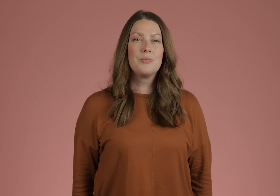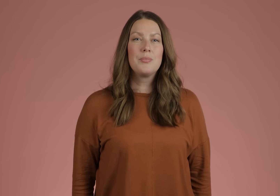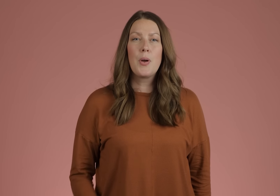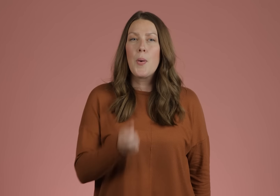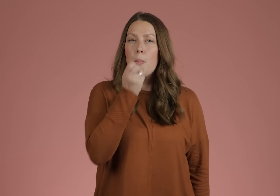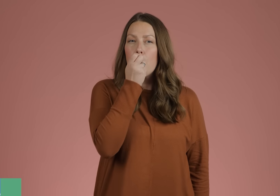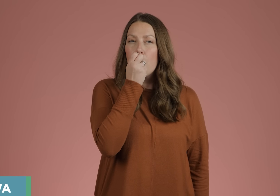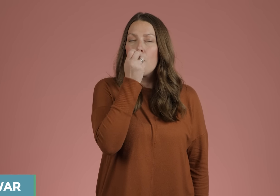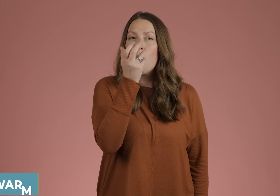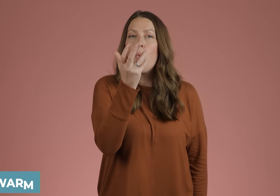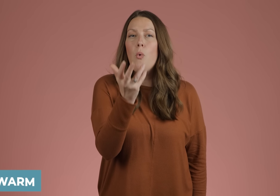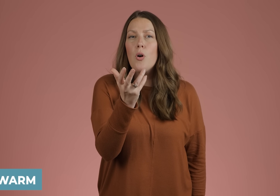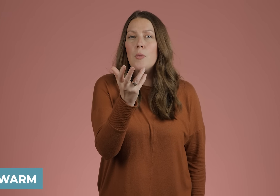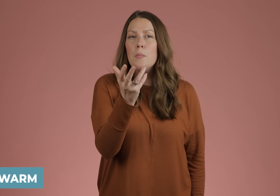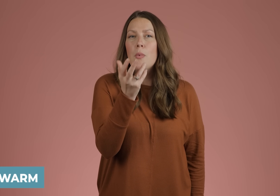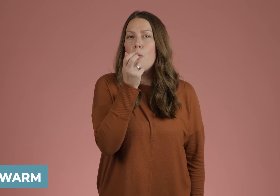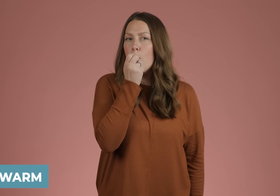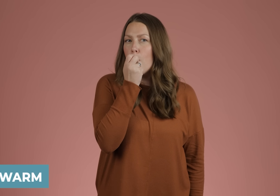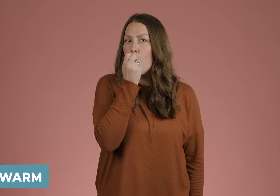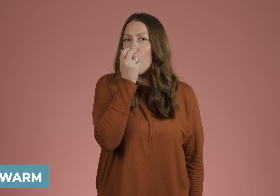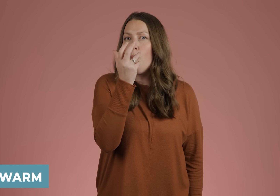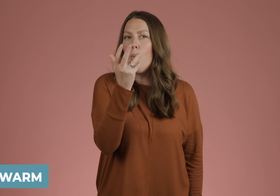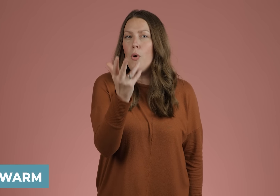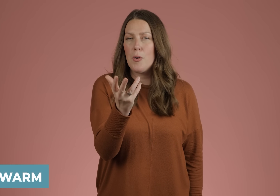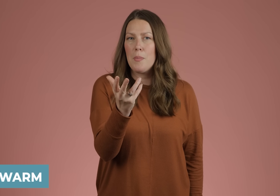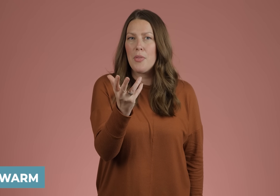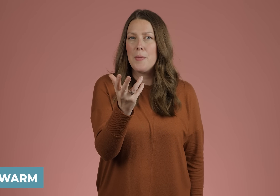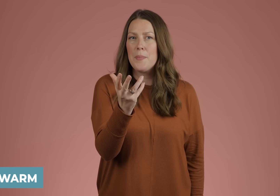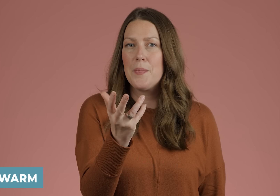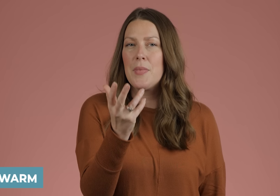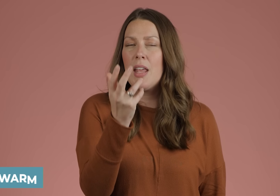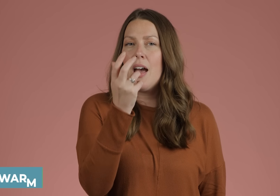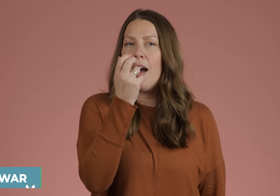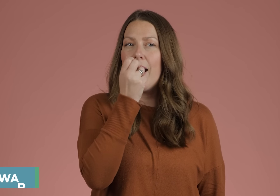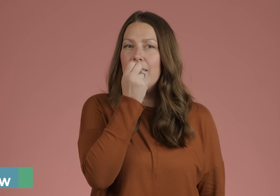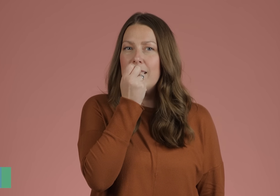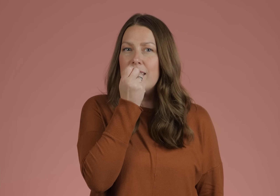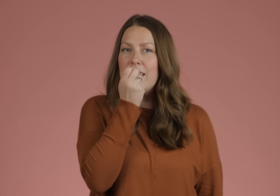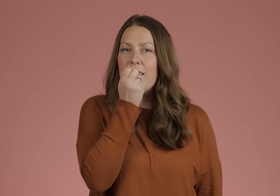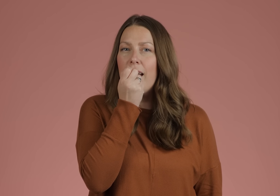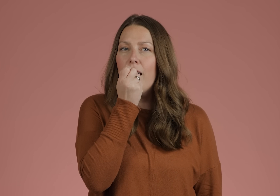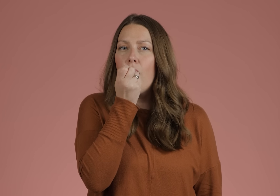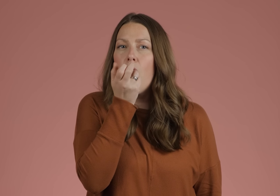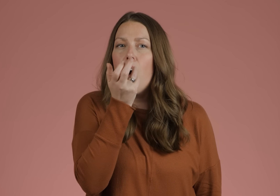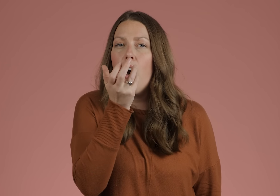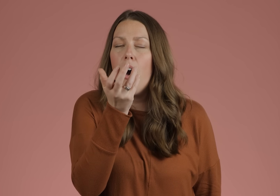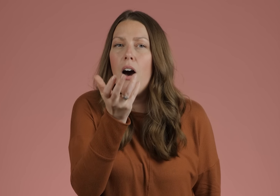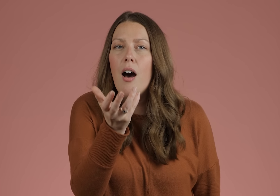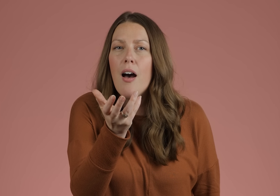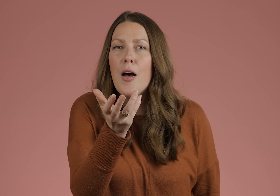Warm warmth I like to think the air